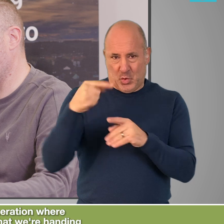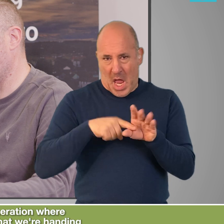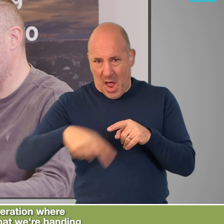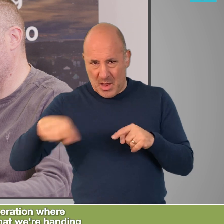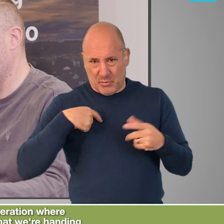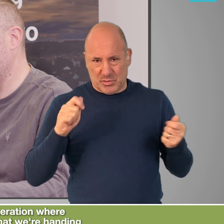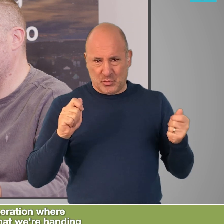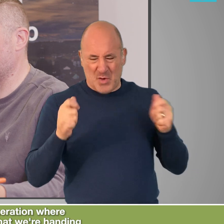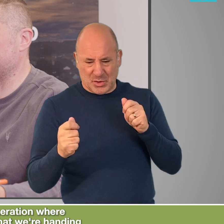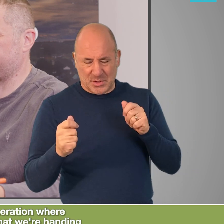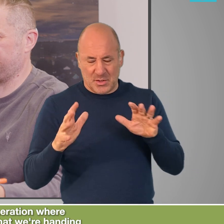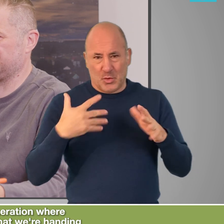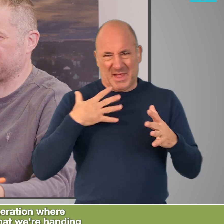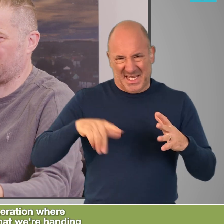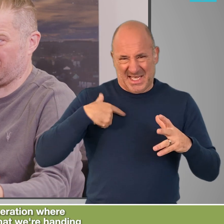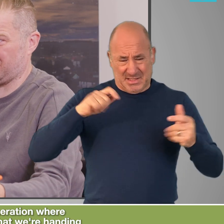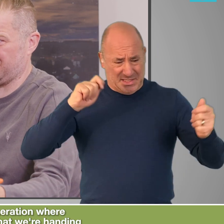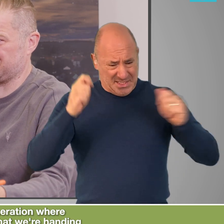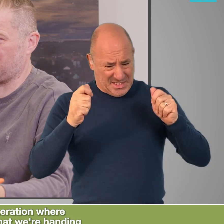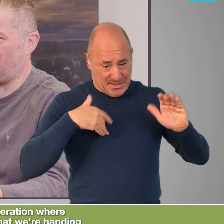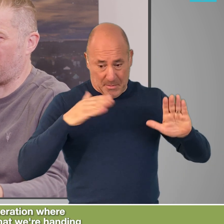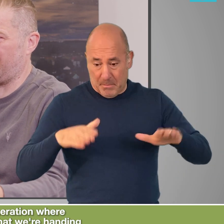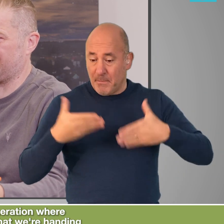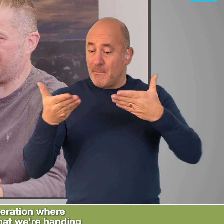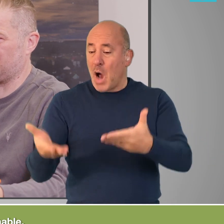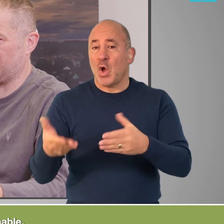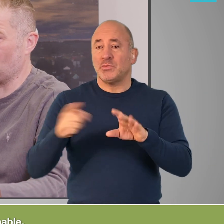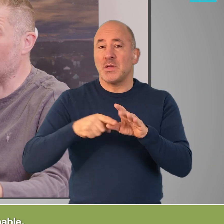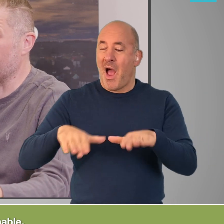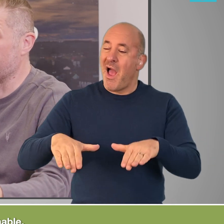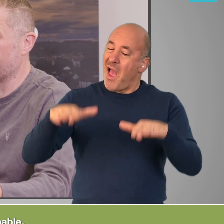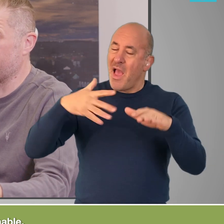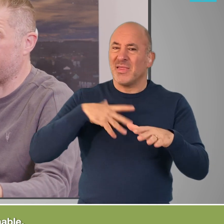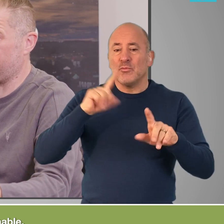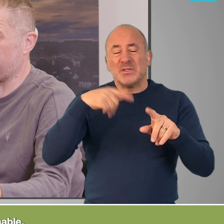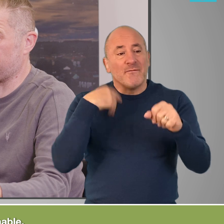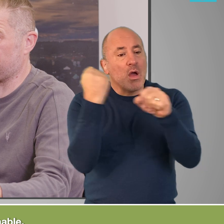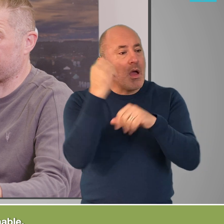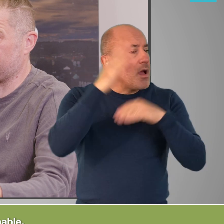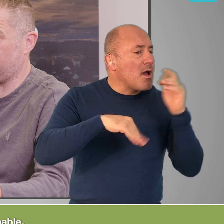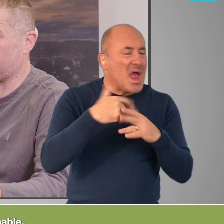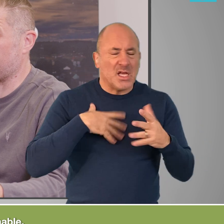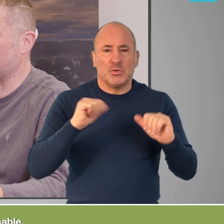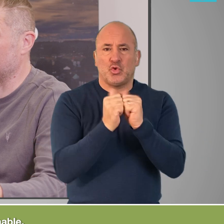we are a transition generation where we've got to make sure what we're handing over is sustainable.